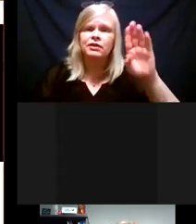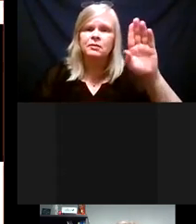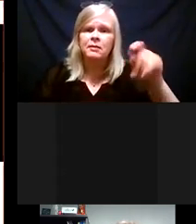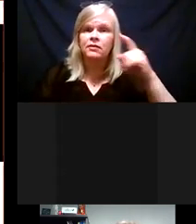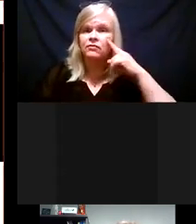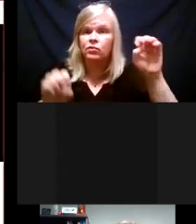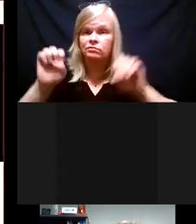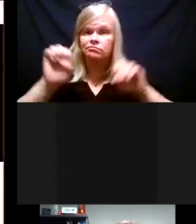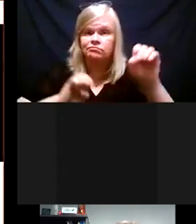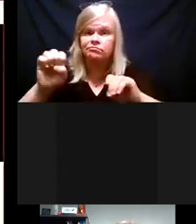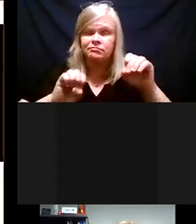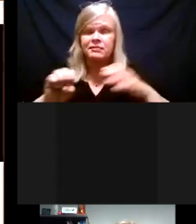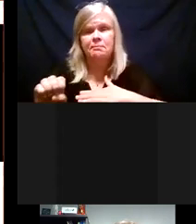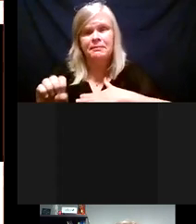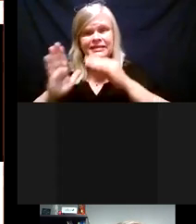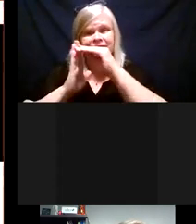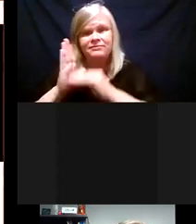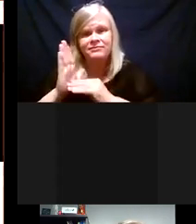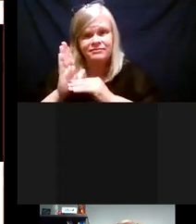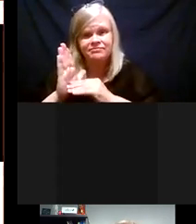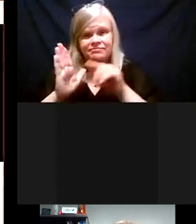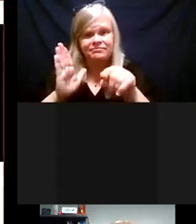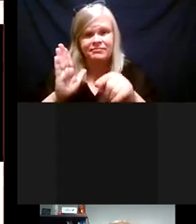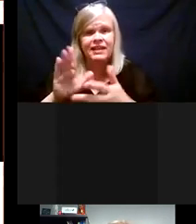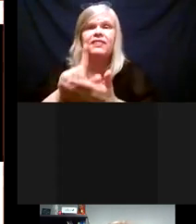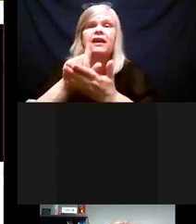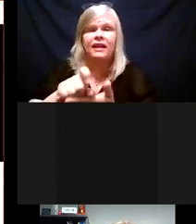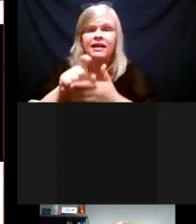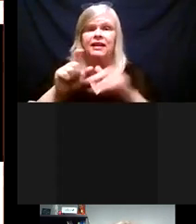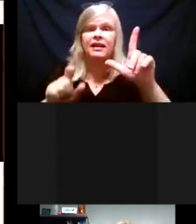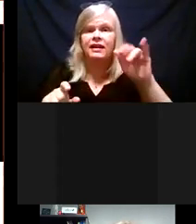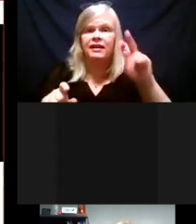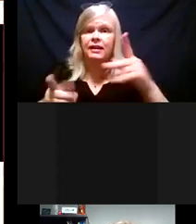WE ASK YOU FILL THAT OUT BEFORE YOU LEAVE THE PRESENTATION,